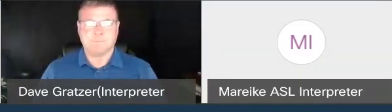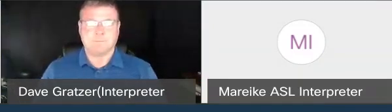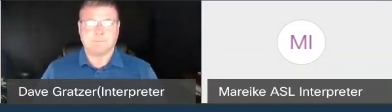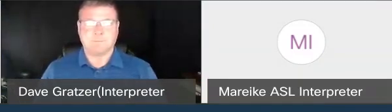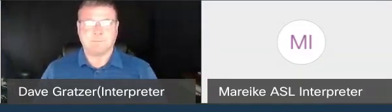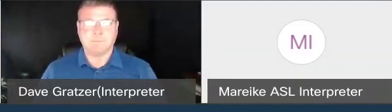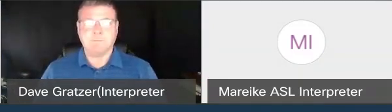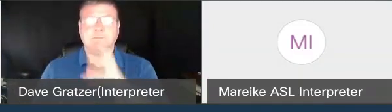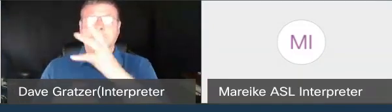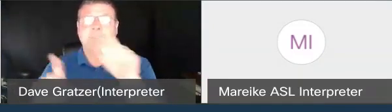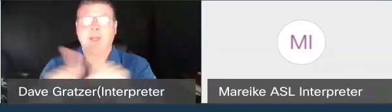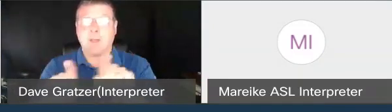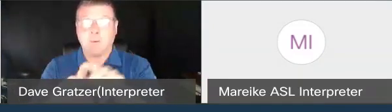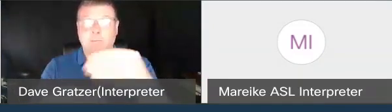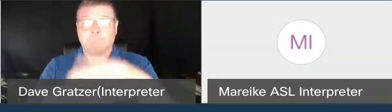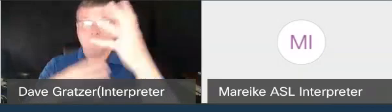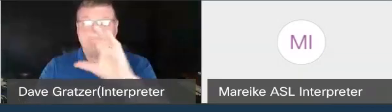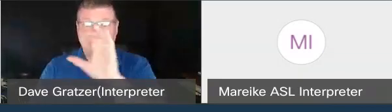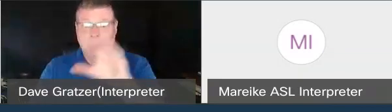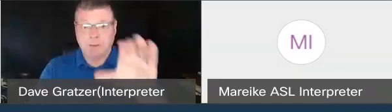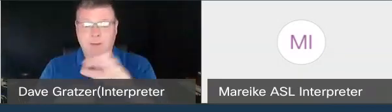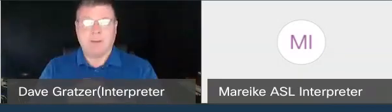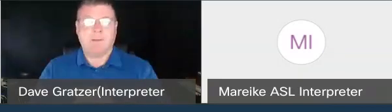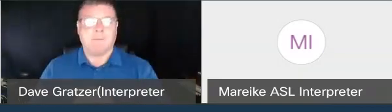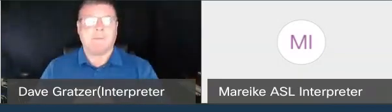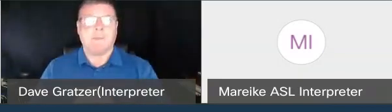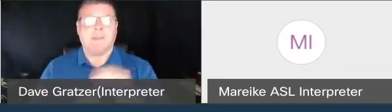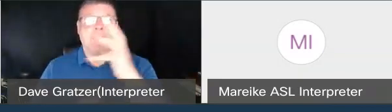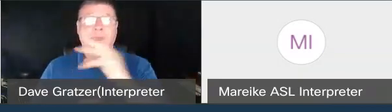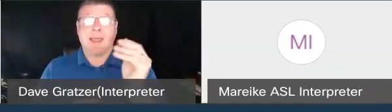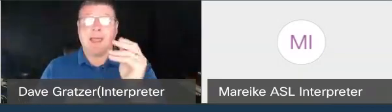There's also live captioning for this event. And to view live captioning,